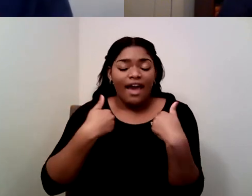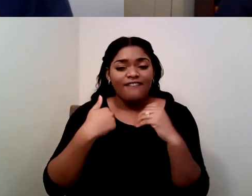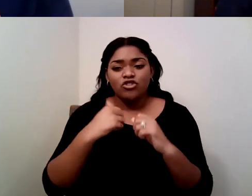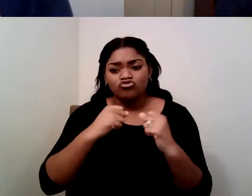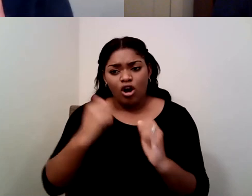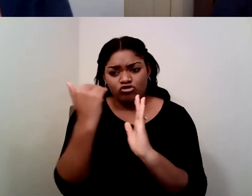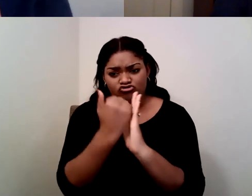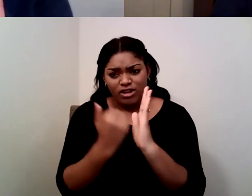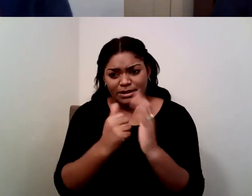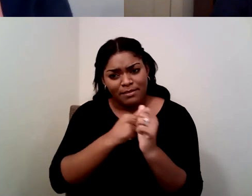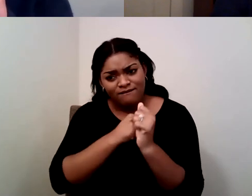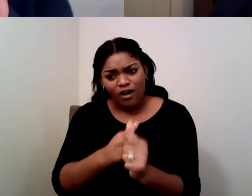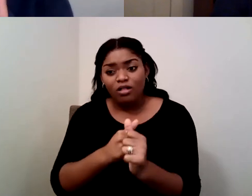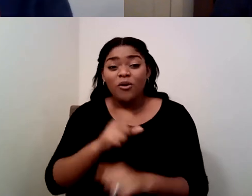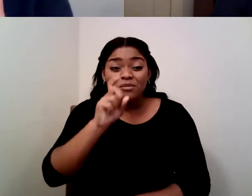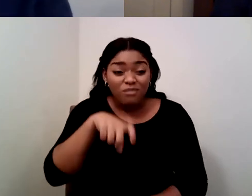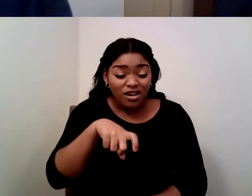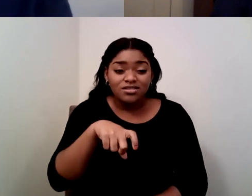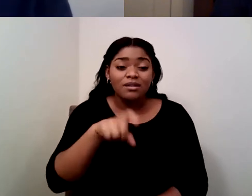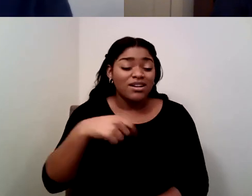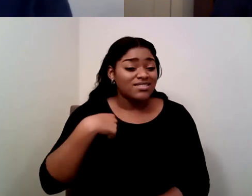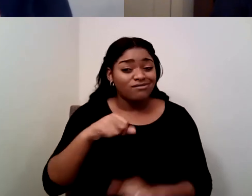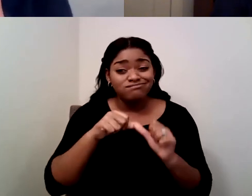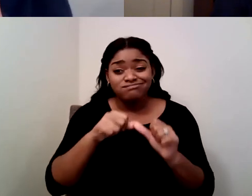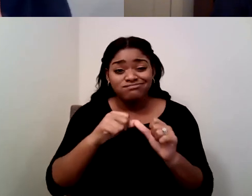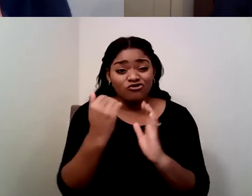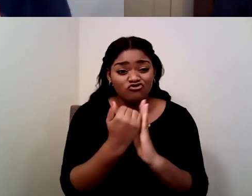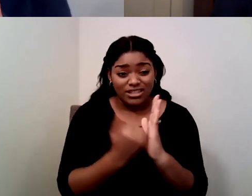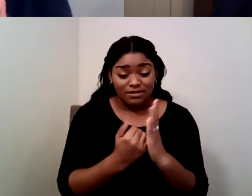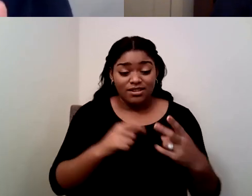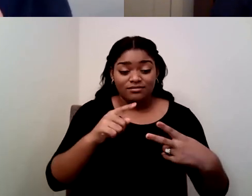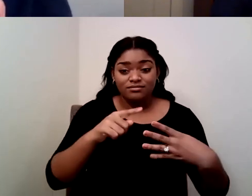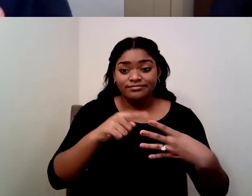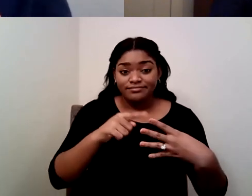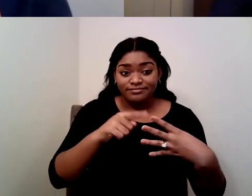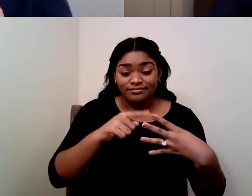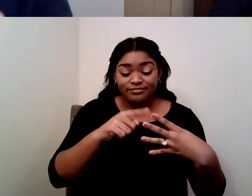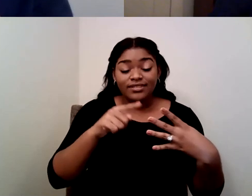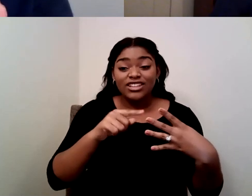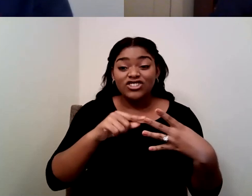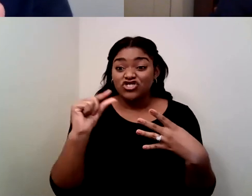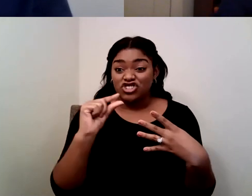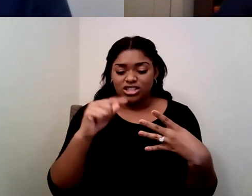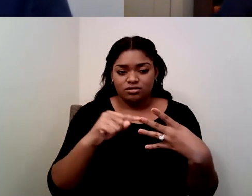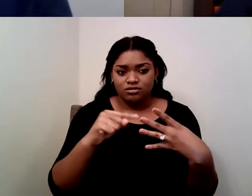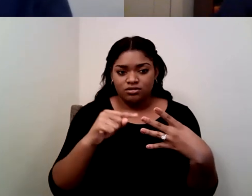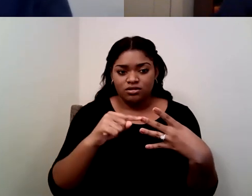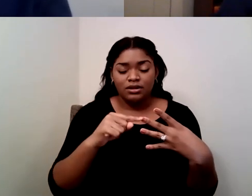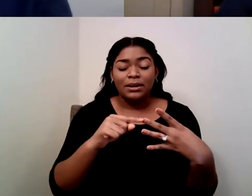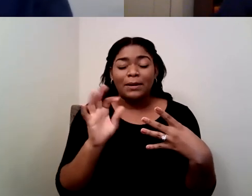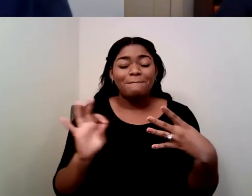recipes. You have to have a consistent recipe. So that is your P. G, hugely important, that's